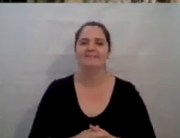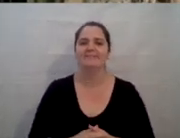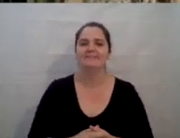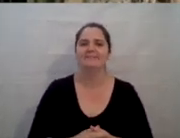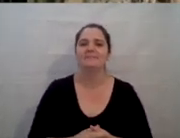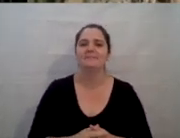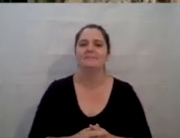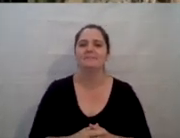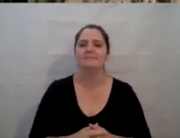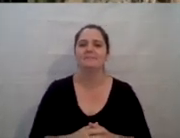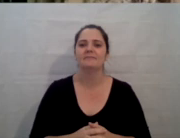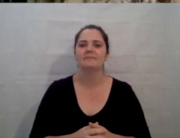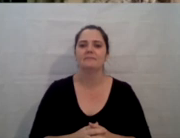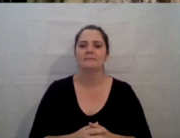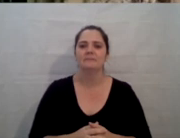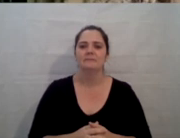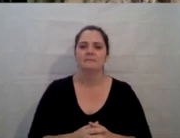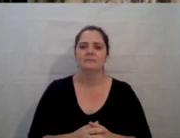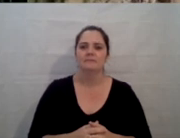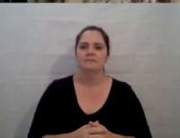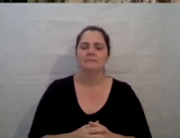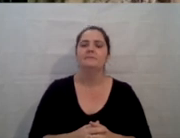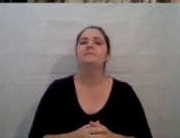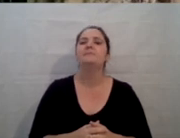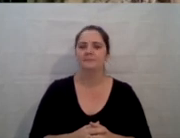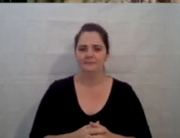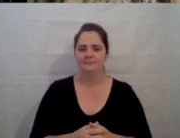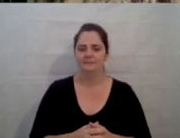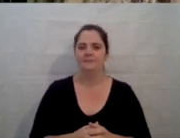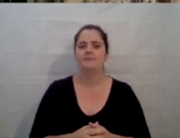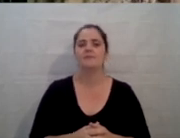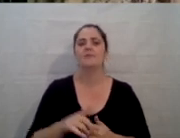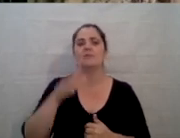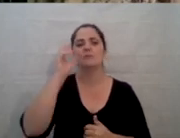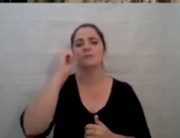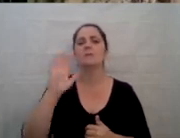Let's take a minute and let's all do this together. Okay, think about the very first thing I said